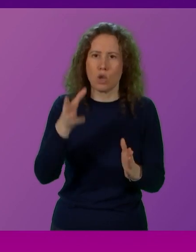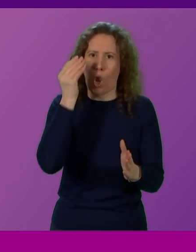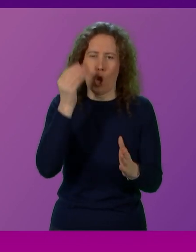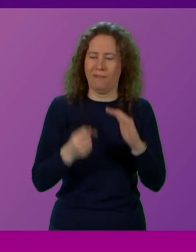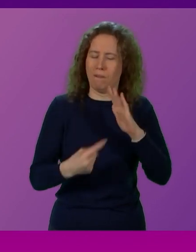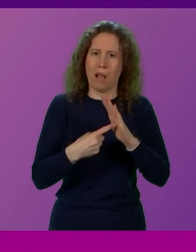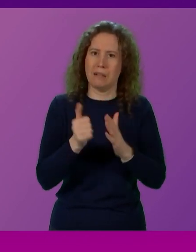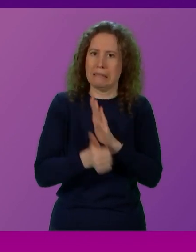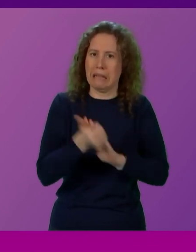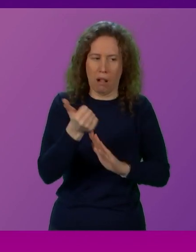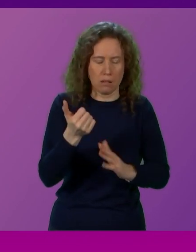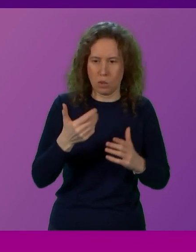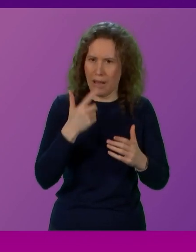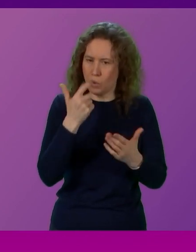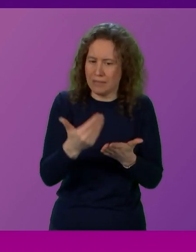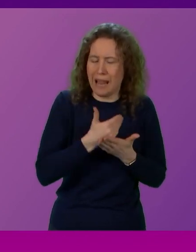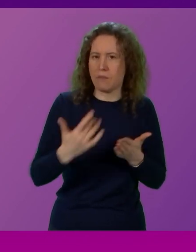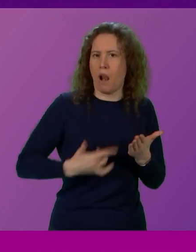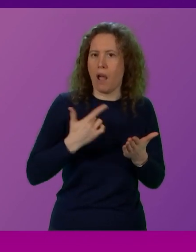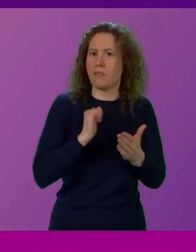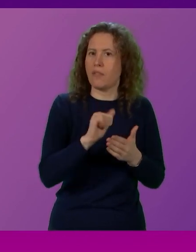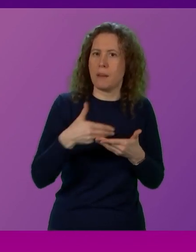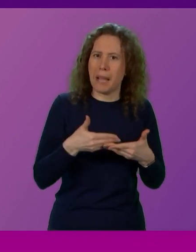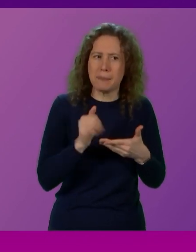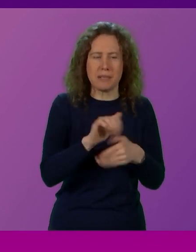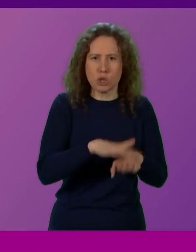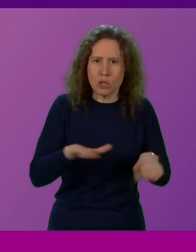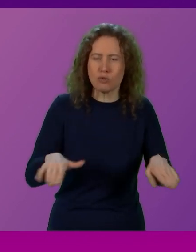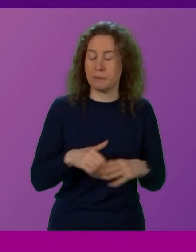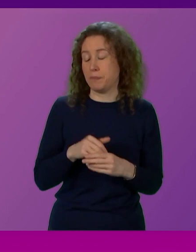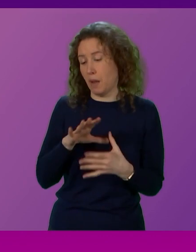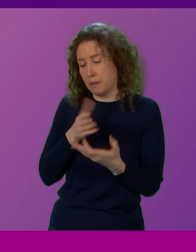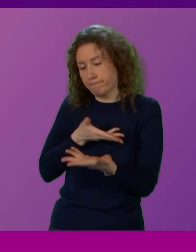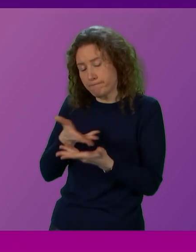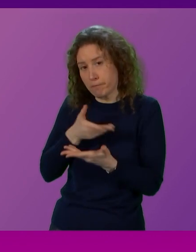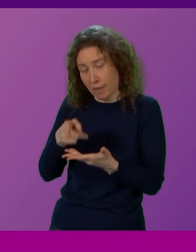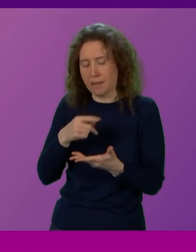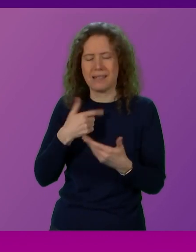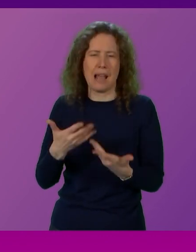lives of their young children. My office has been in touch with Stephanie, and I am pleased to say that Finlay is now doing well.